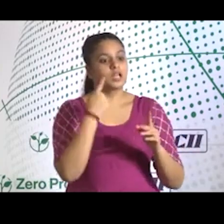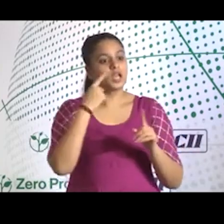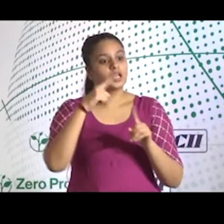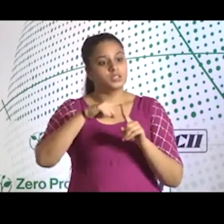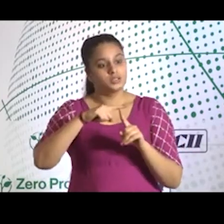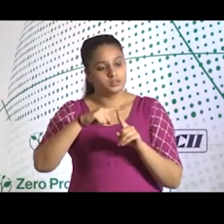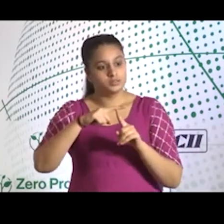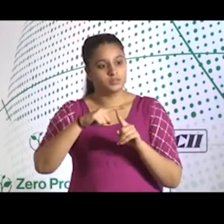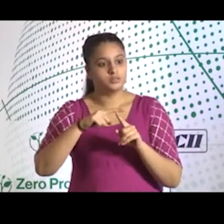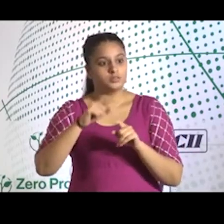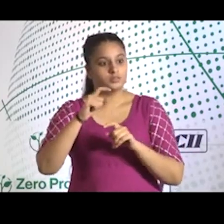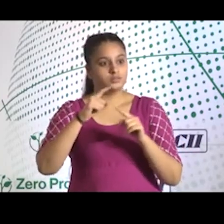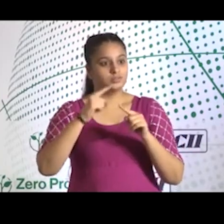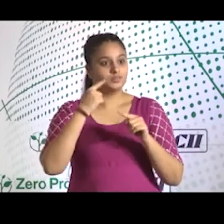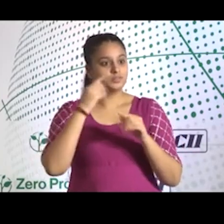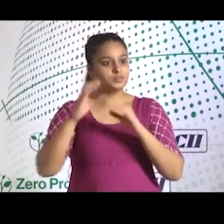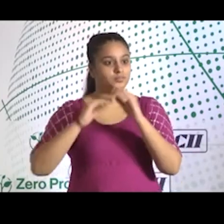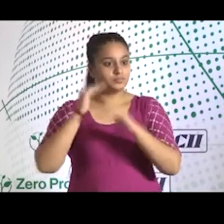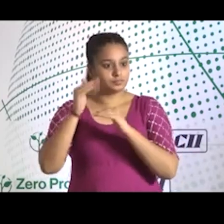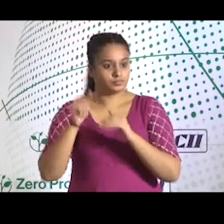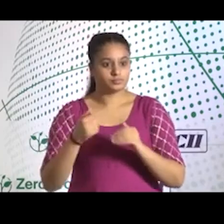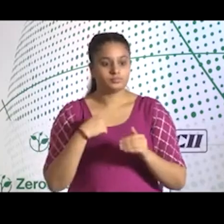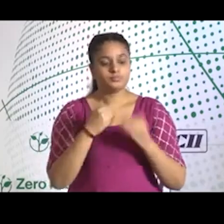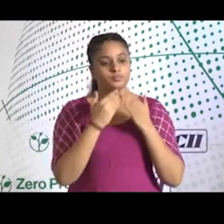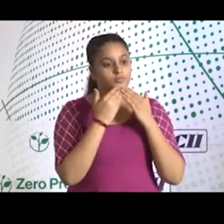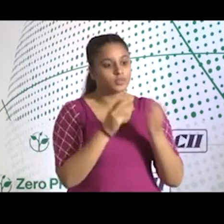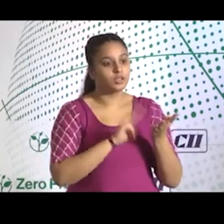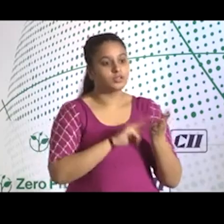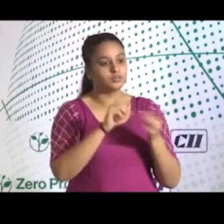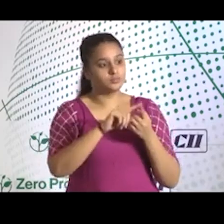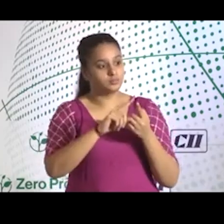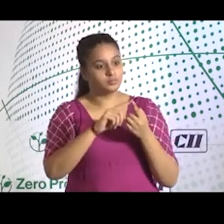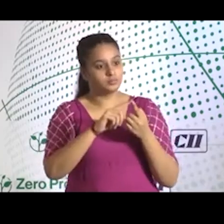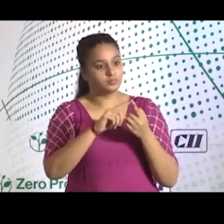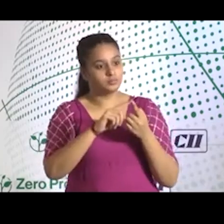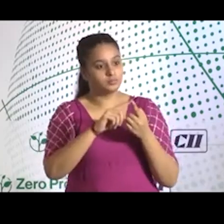I want to thank me, Raji. I don't know if she's in the audience here.